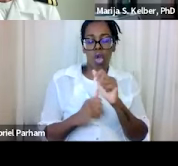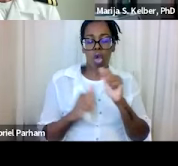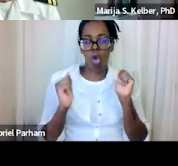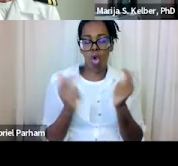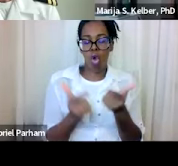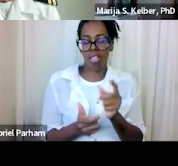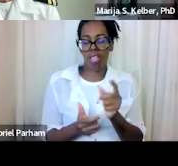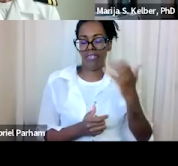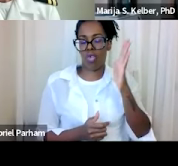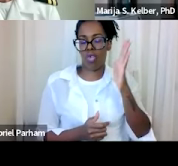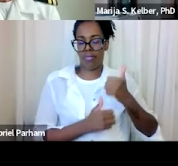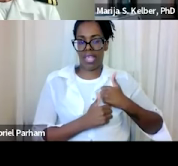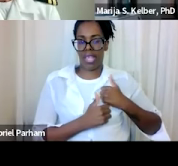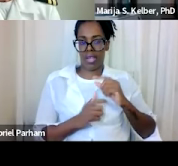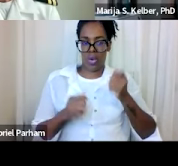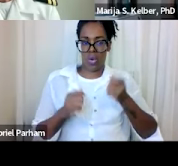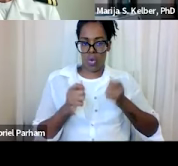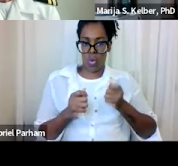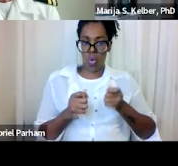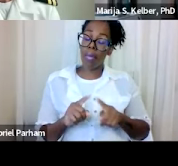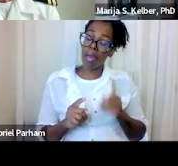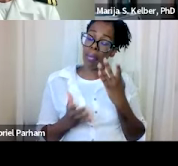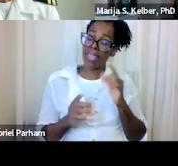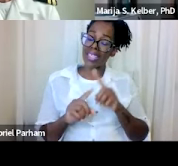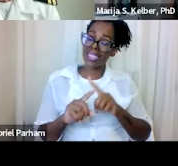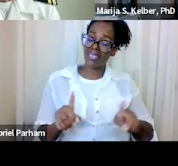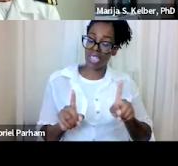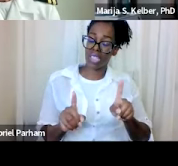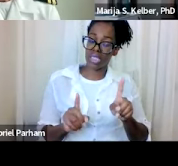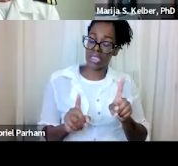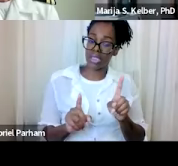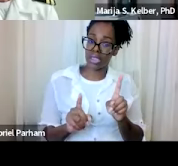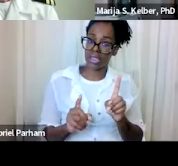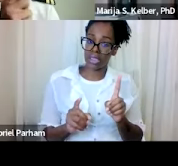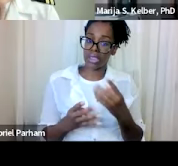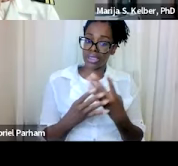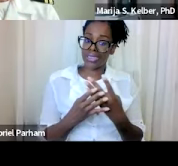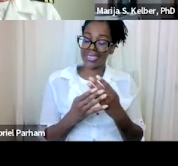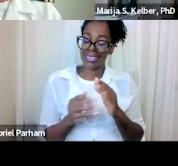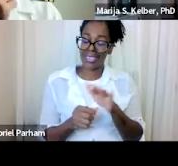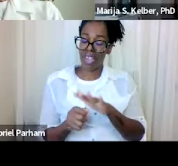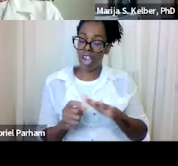But if you are in a different correctional setting, then there is the ability in this link to be able to see